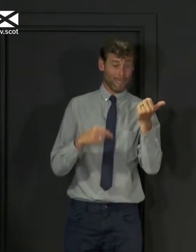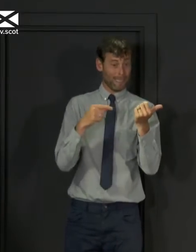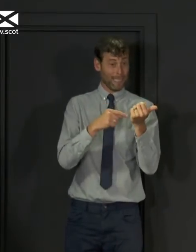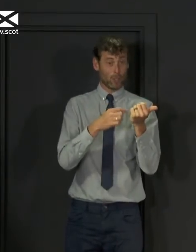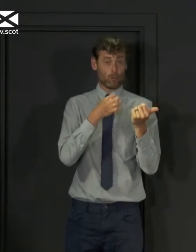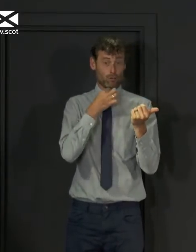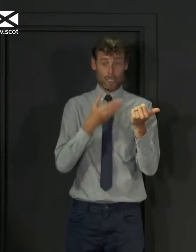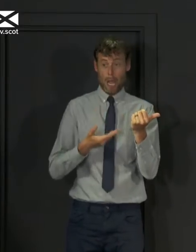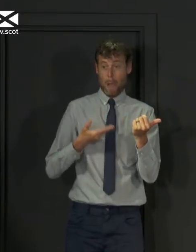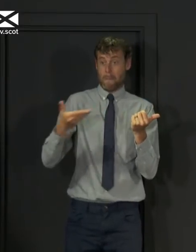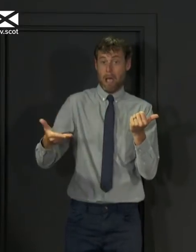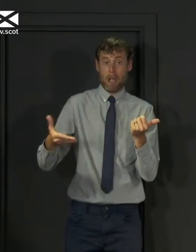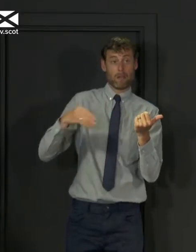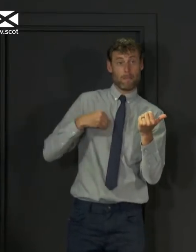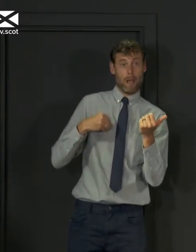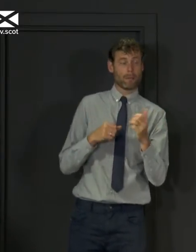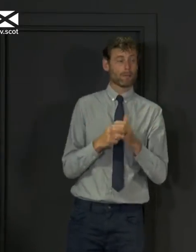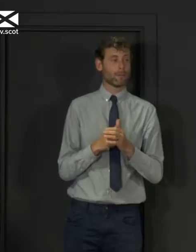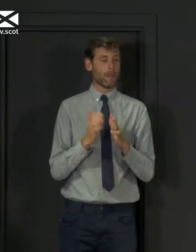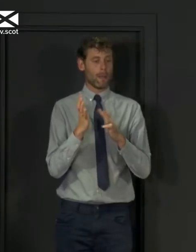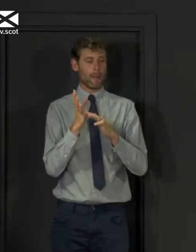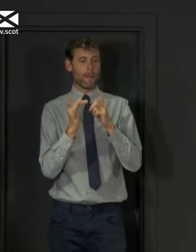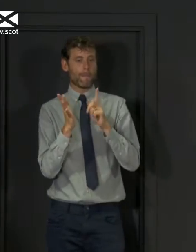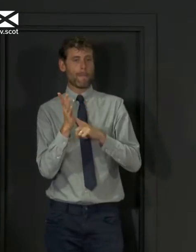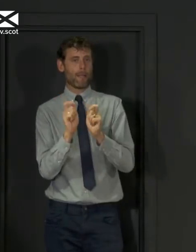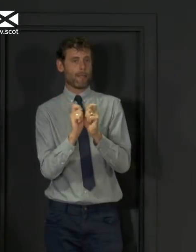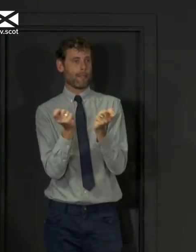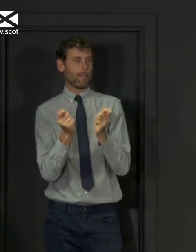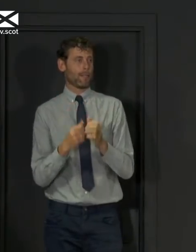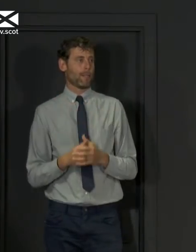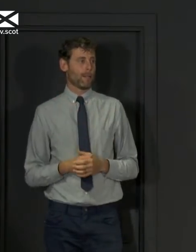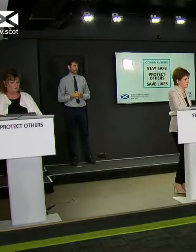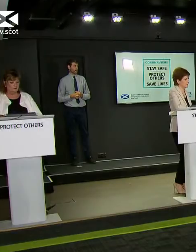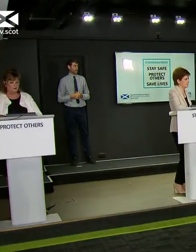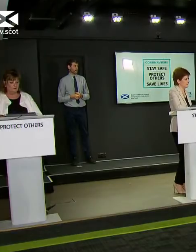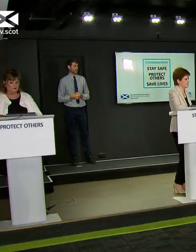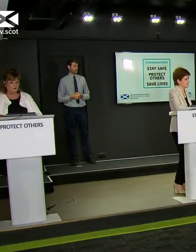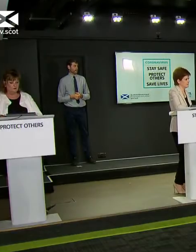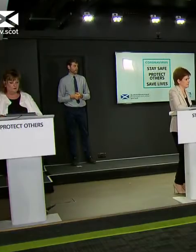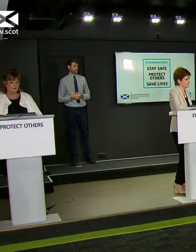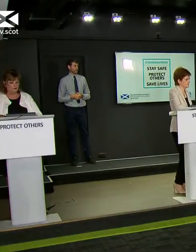Michael Blackley from the Mail.